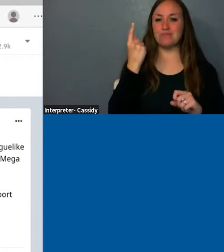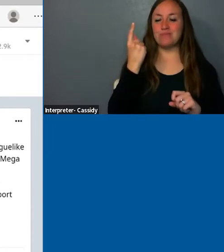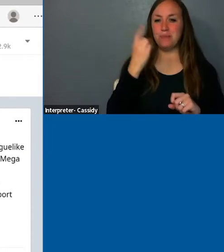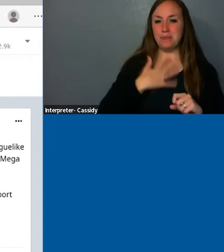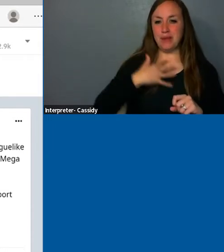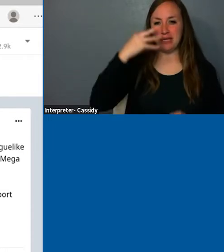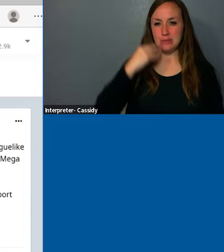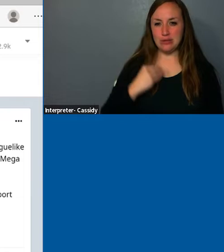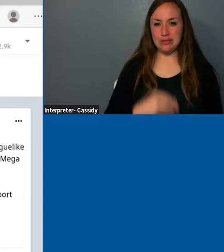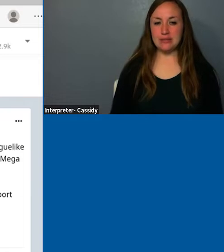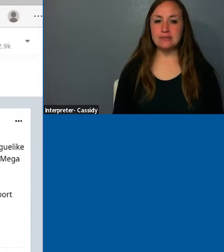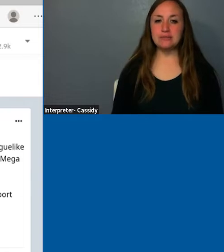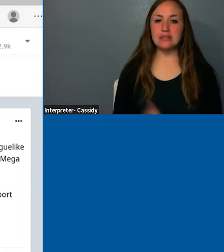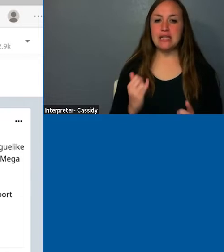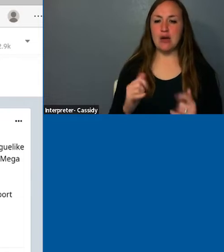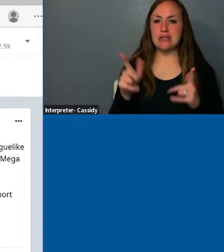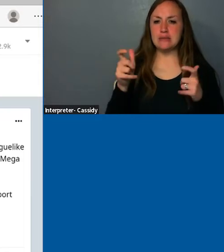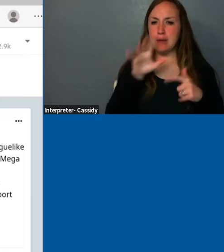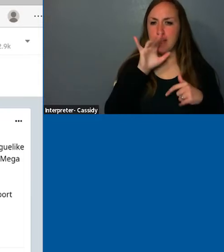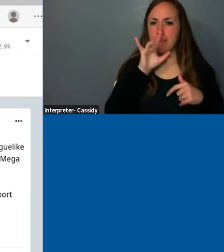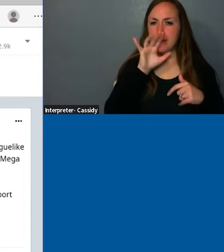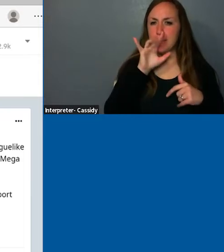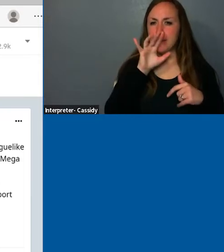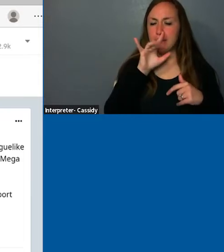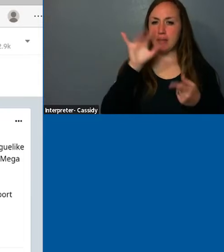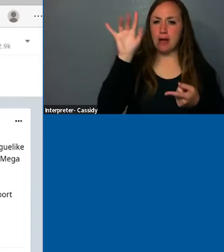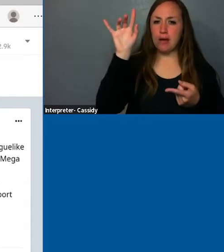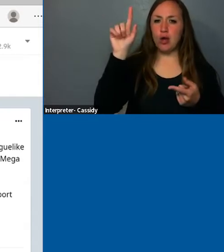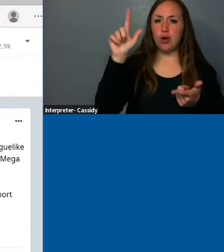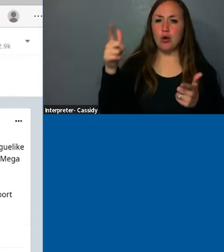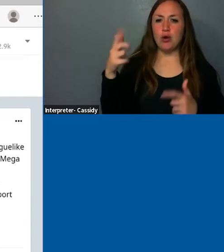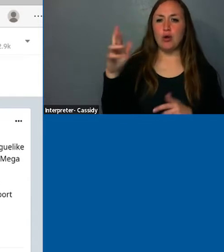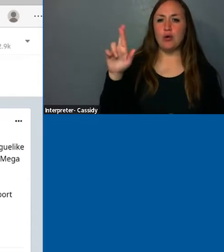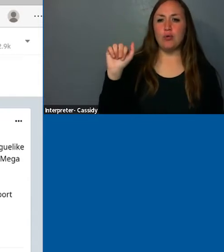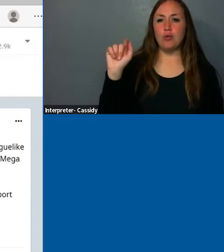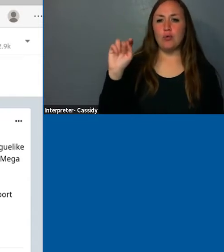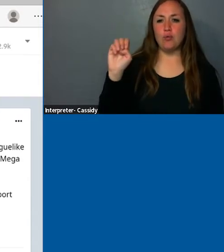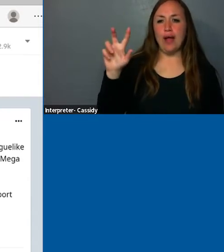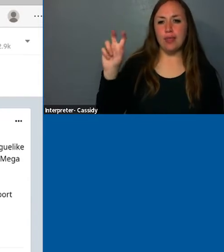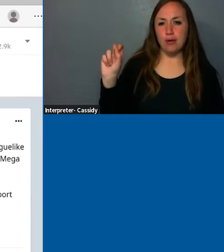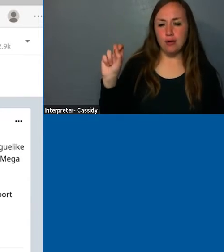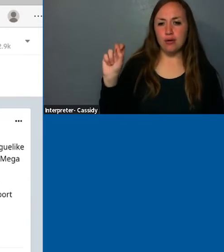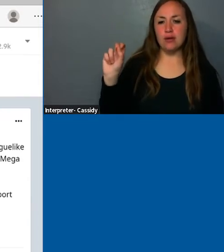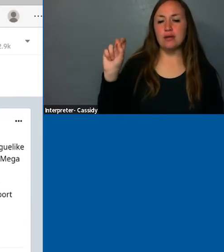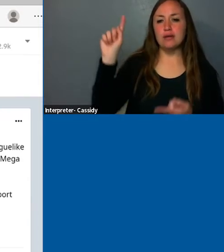(screen reader speaks quickly) [Reader] Grid 35, grid 30. Introducing our two new moderators. Heading level three, link.